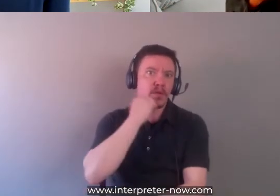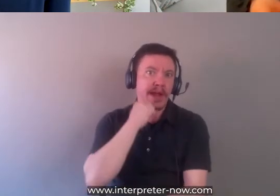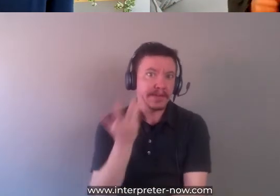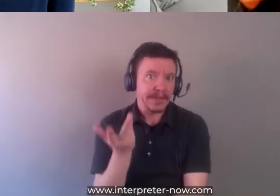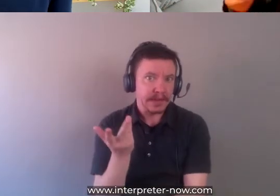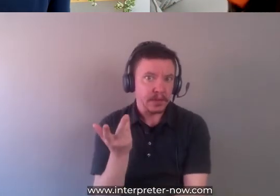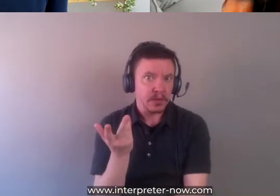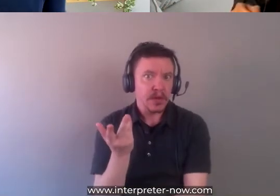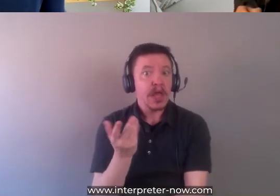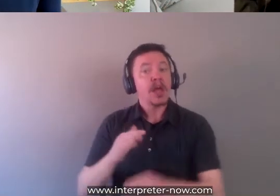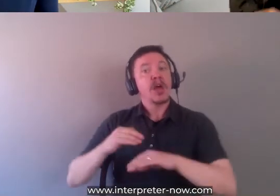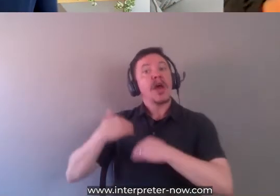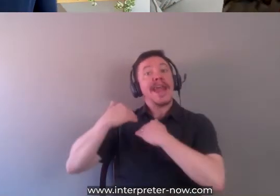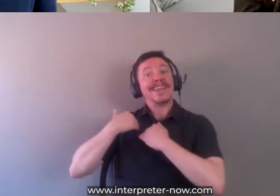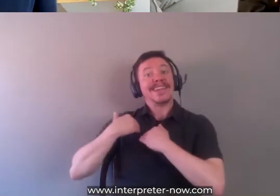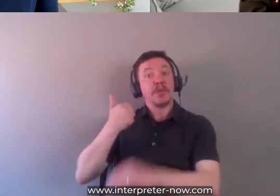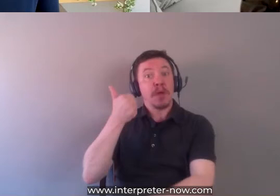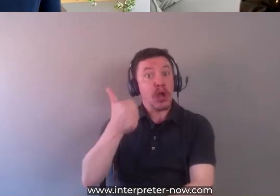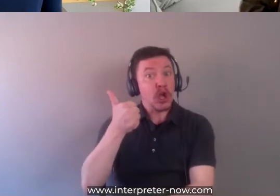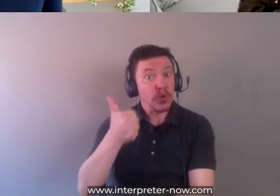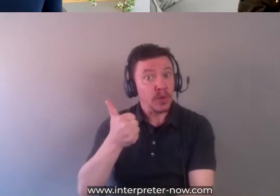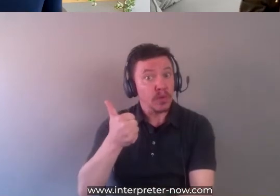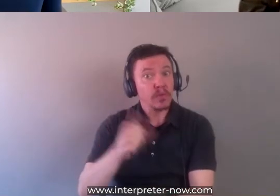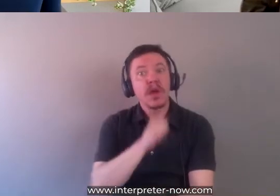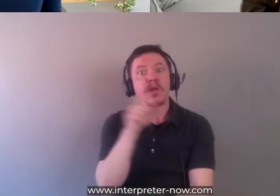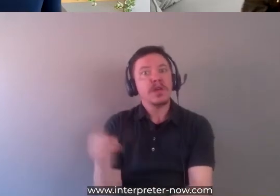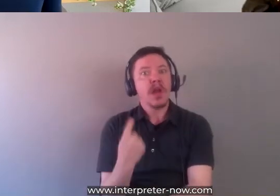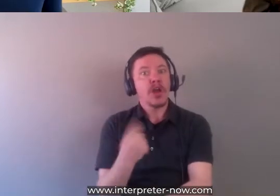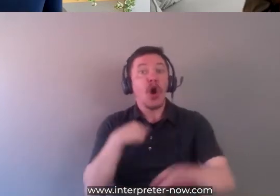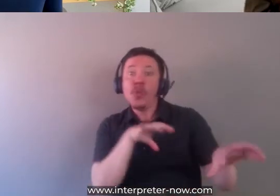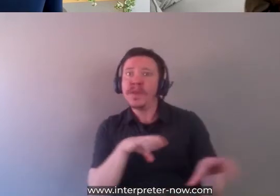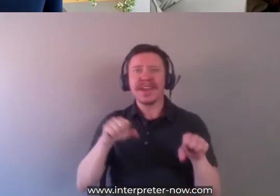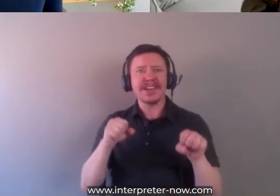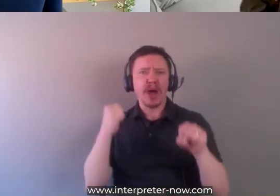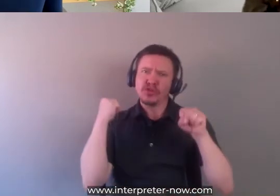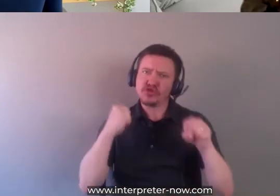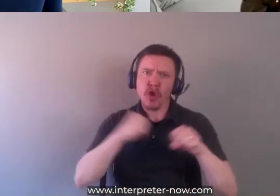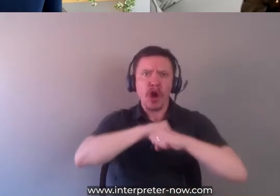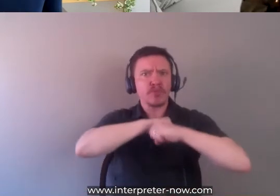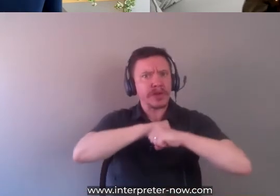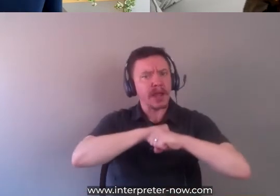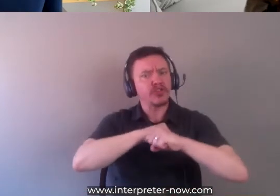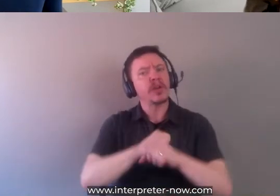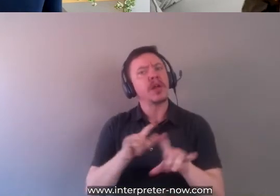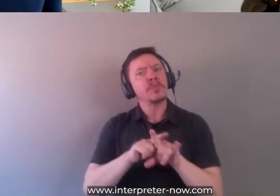it is incumbent upon you to not only adopt really strong encryption, but to also be clear